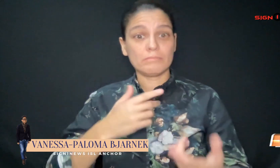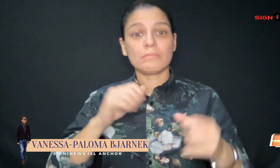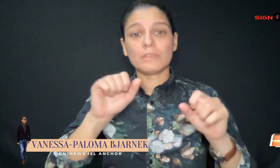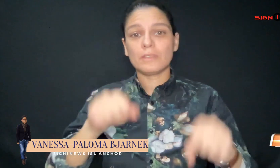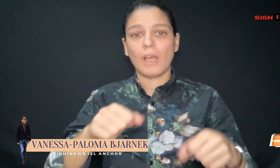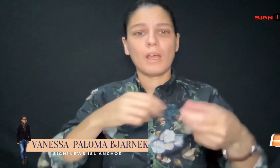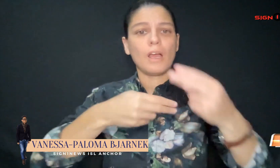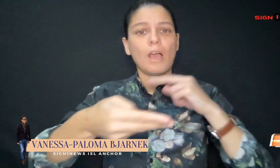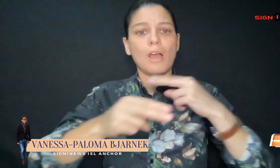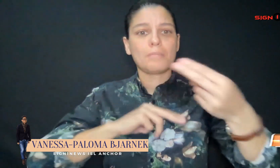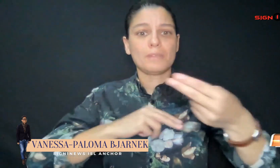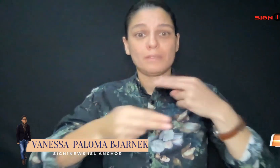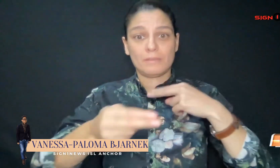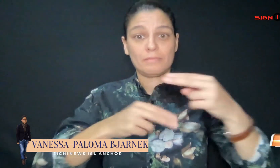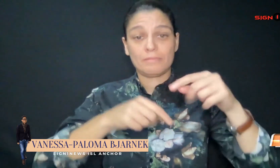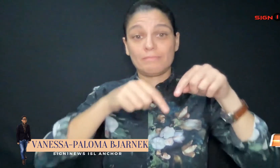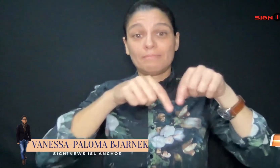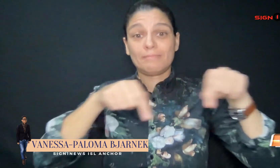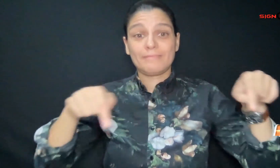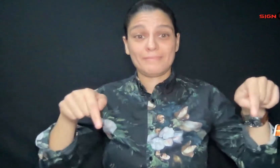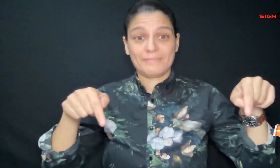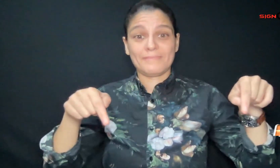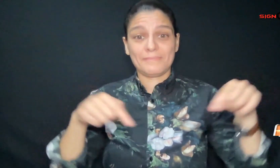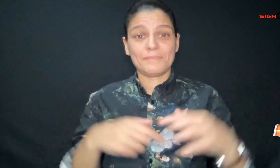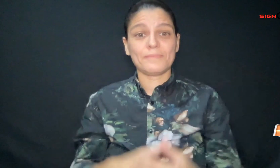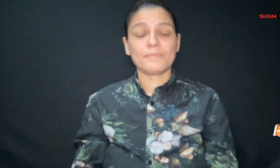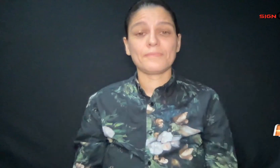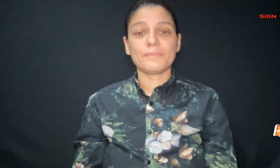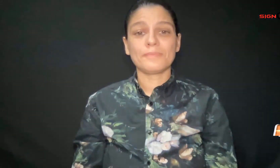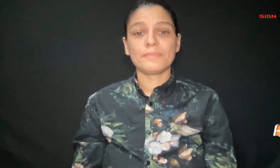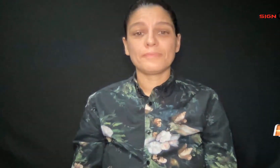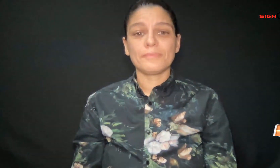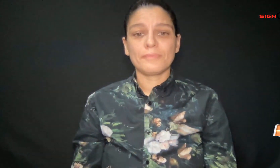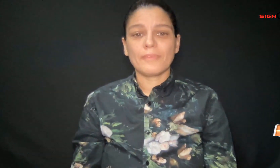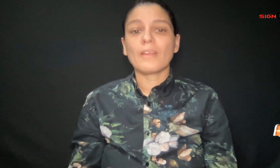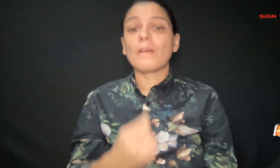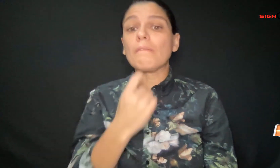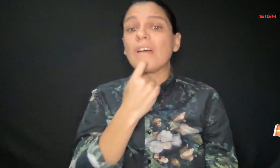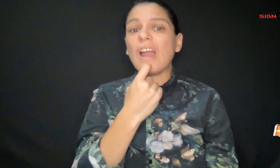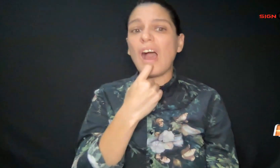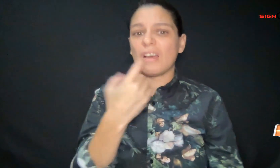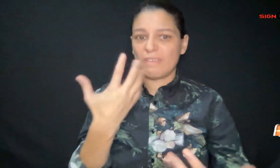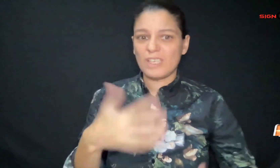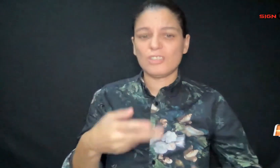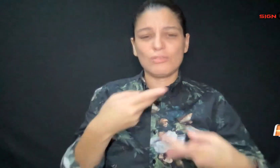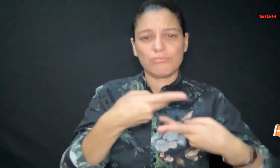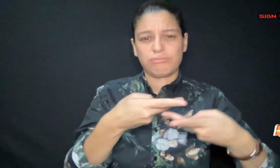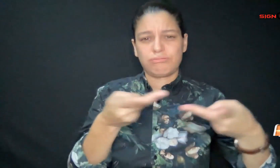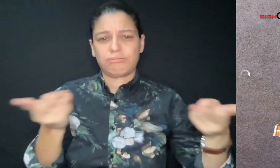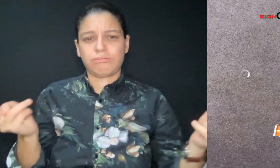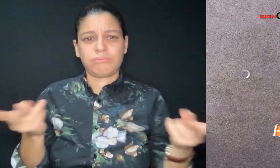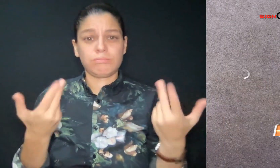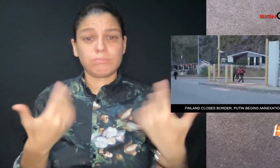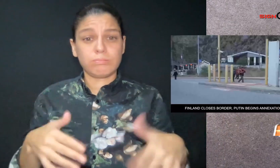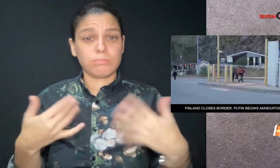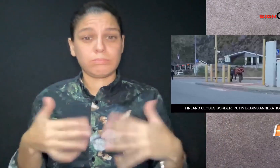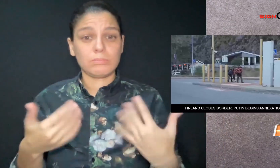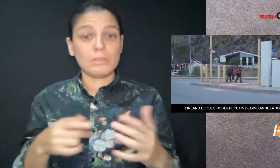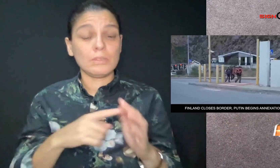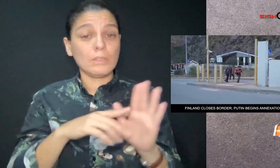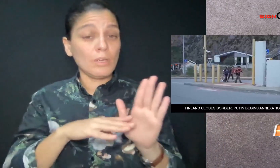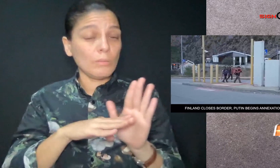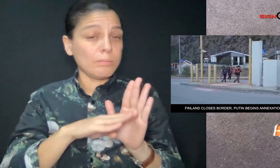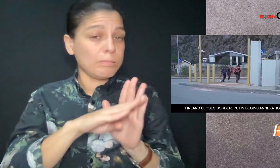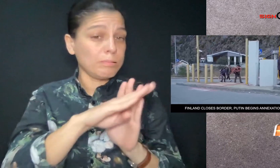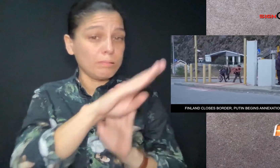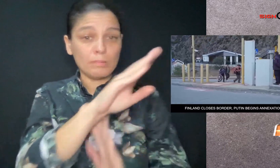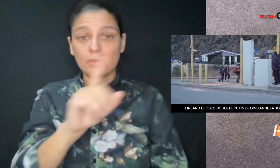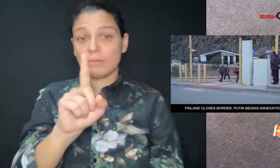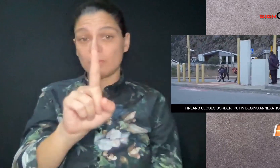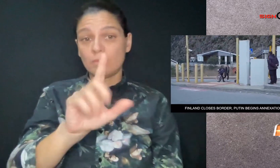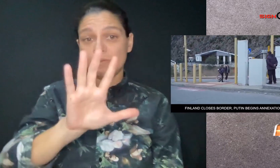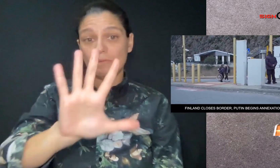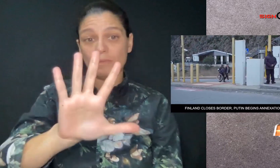comment about this update we may add it at the bottom of the screen